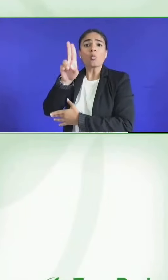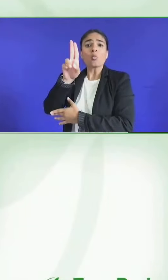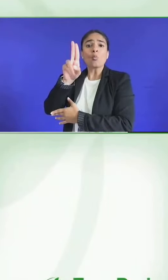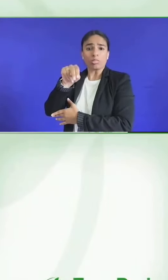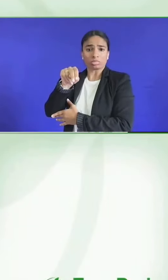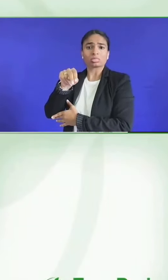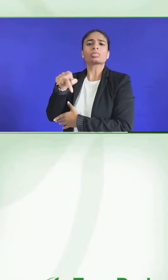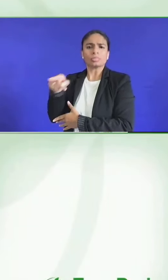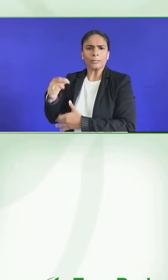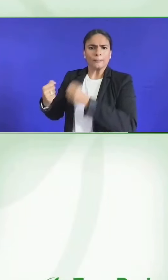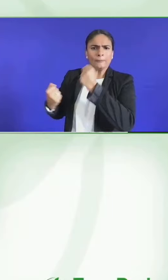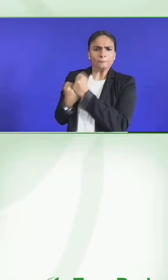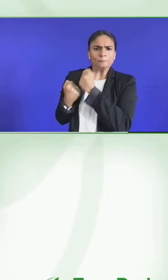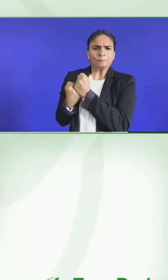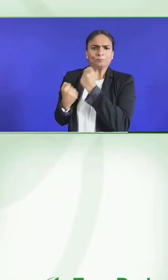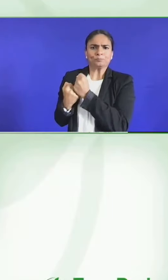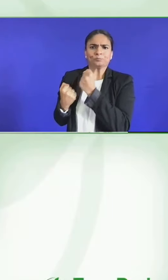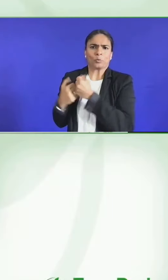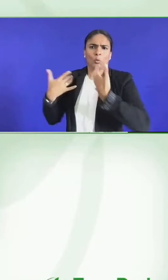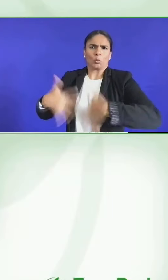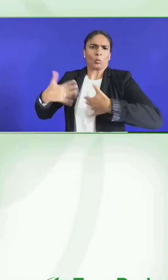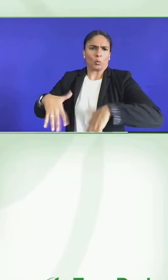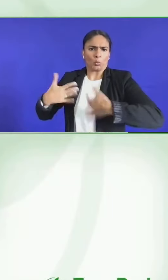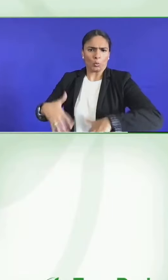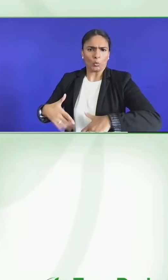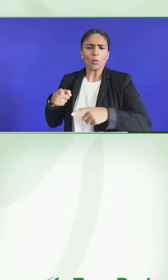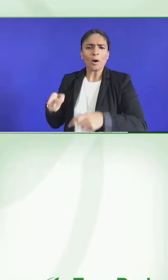gender equality in terms of how care is provided.